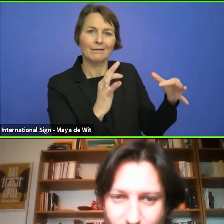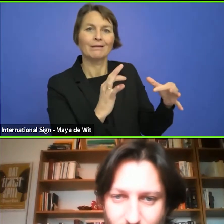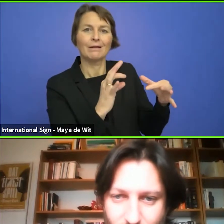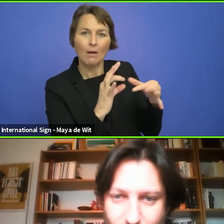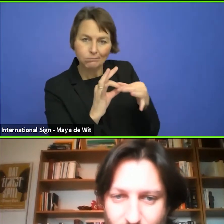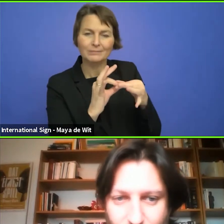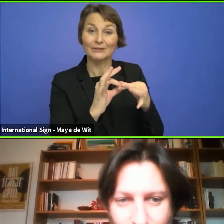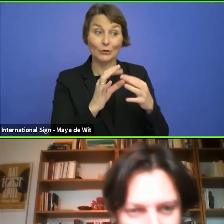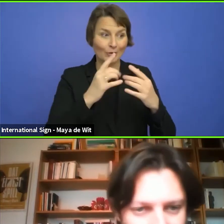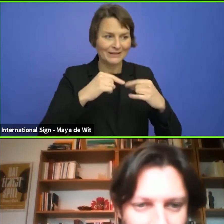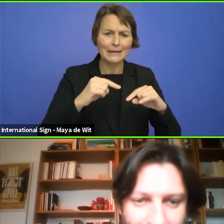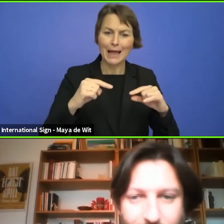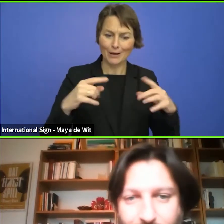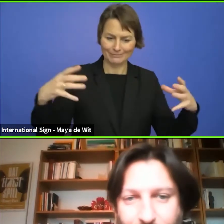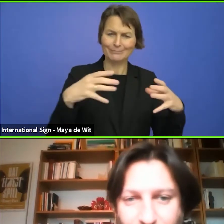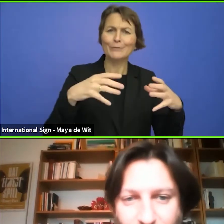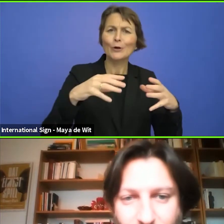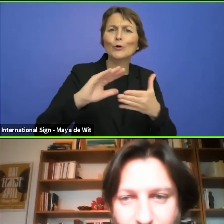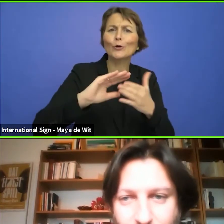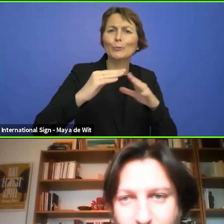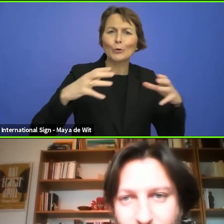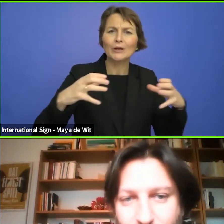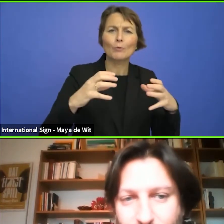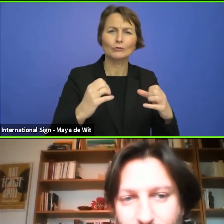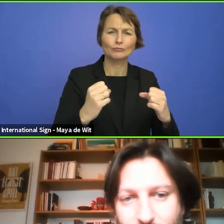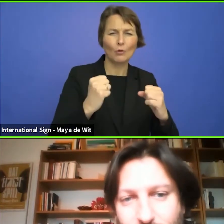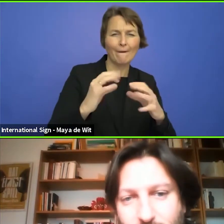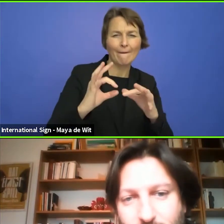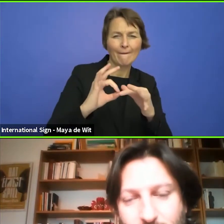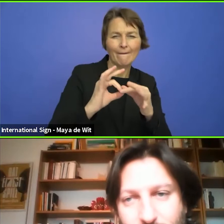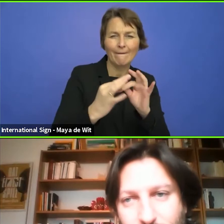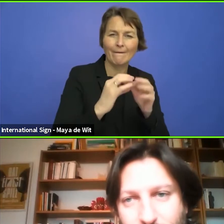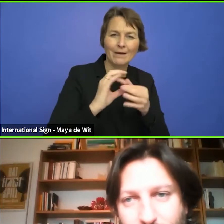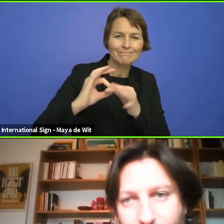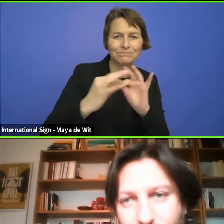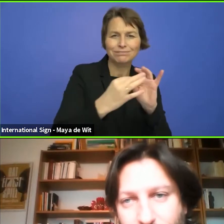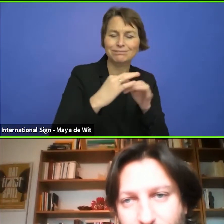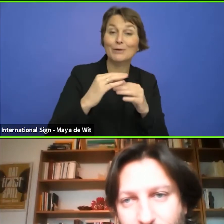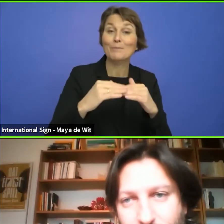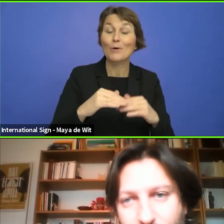this experience. So Ian - yes, to answer your question. The Forum has been a success in creating